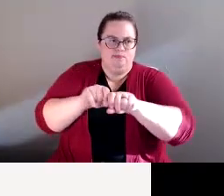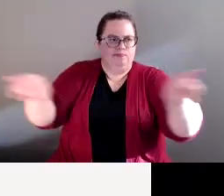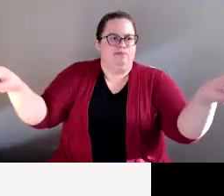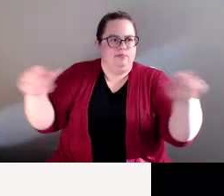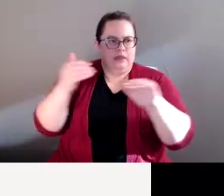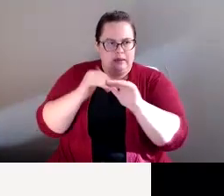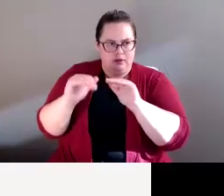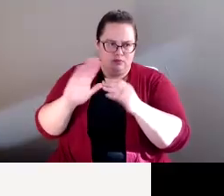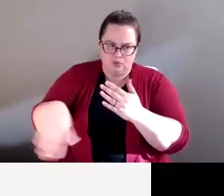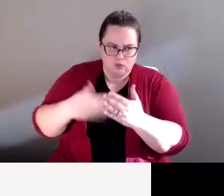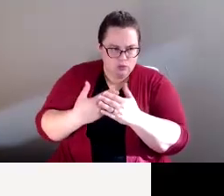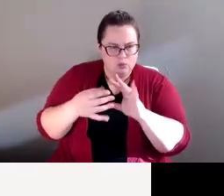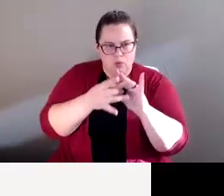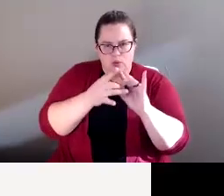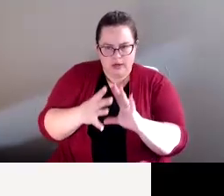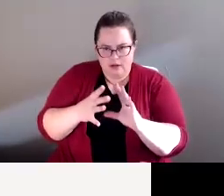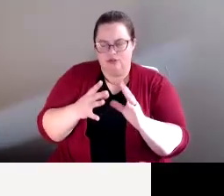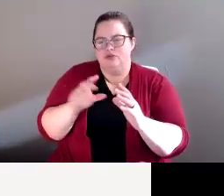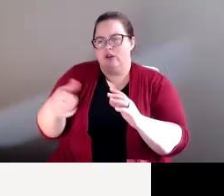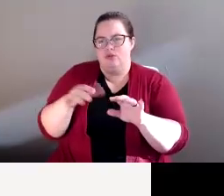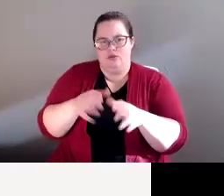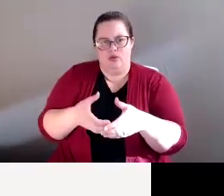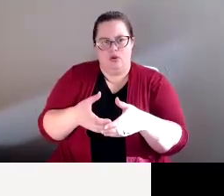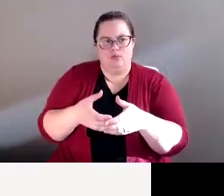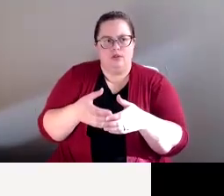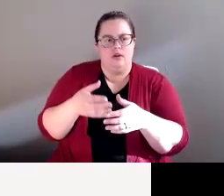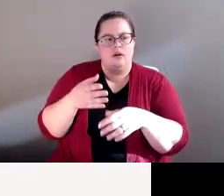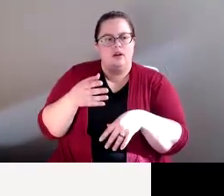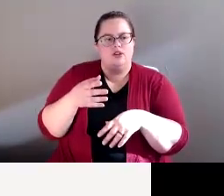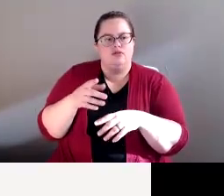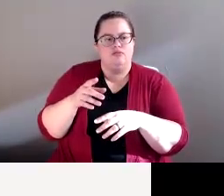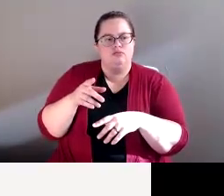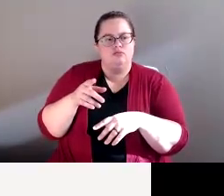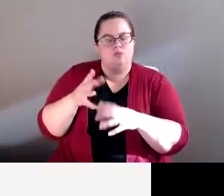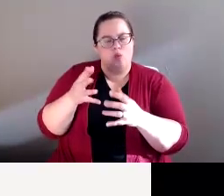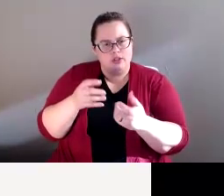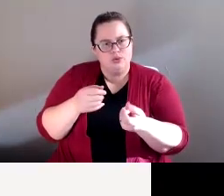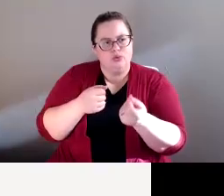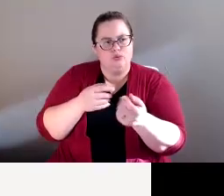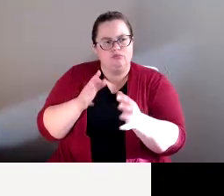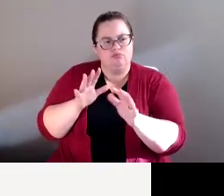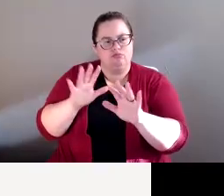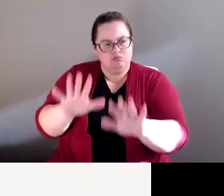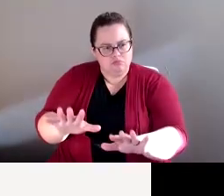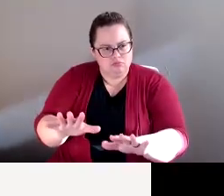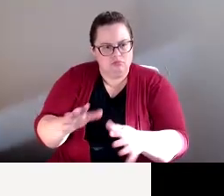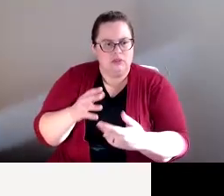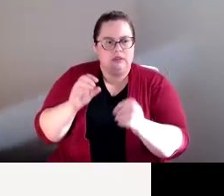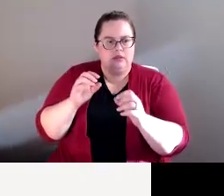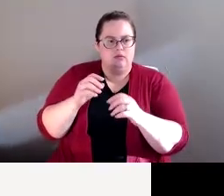groups as well too and she just wanted to reassure, those of us in the community colleges that,